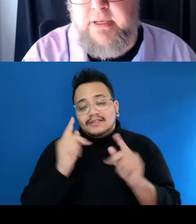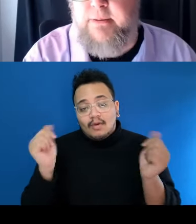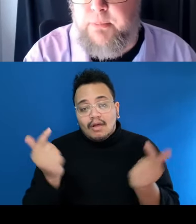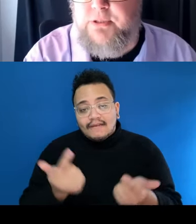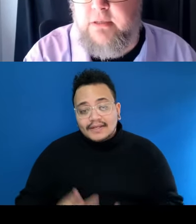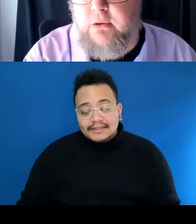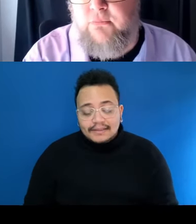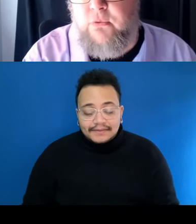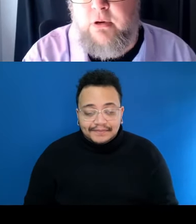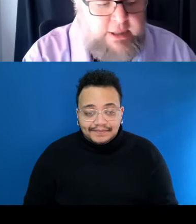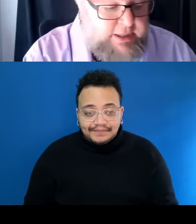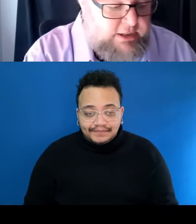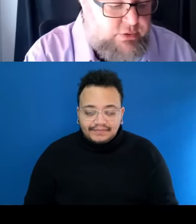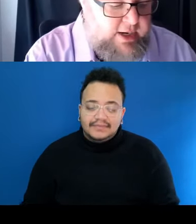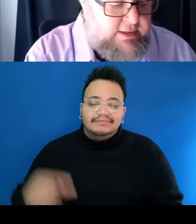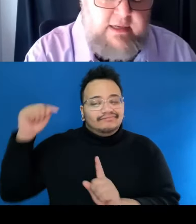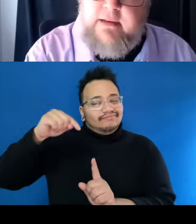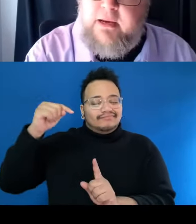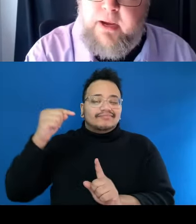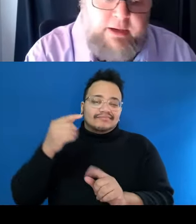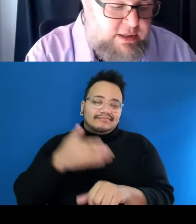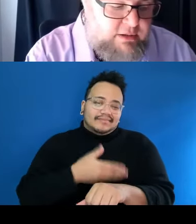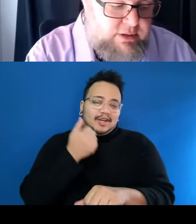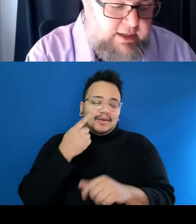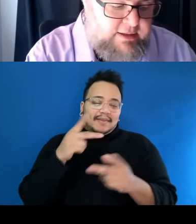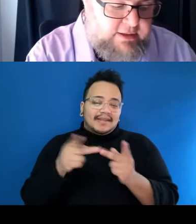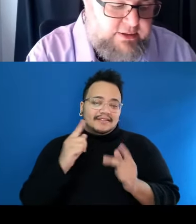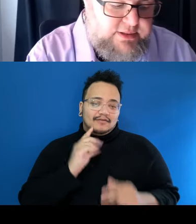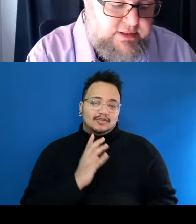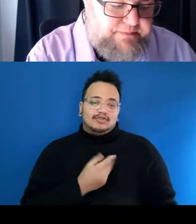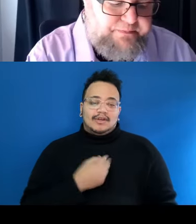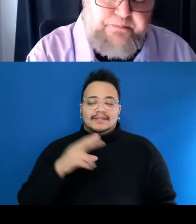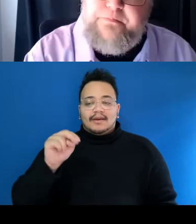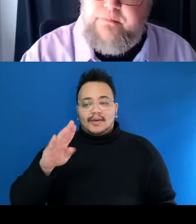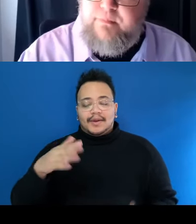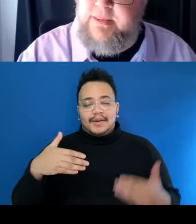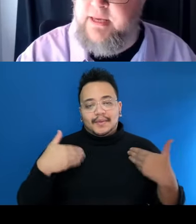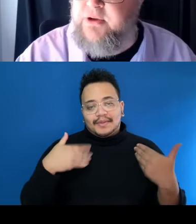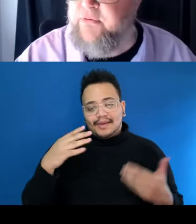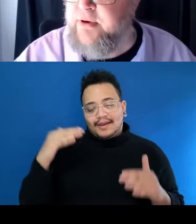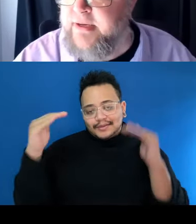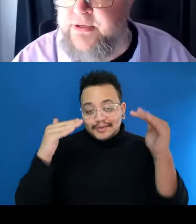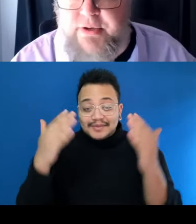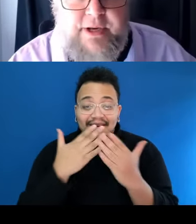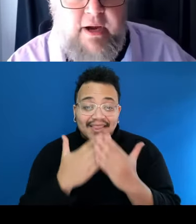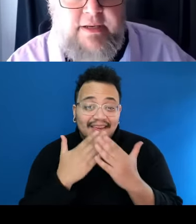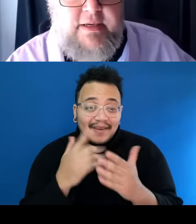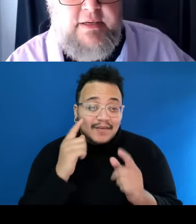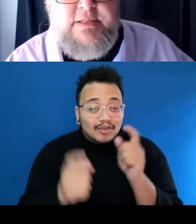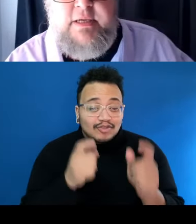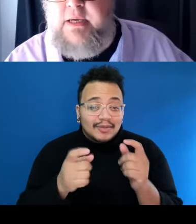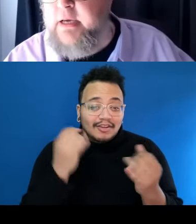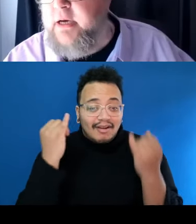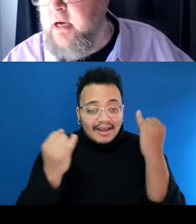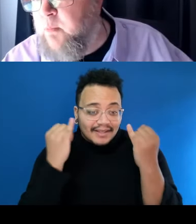But in particular for trans and nonbinary youth and adults. Thank you for contributing your ideas.